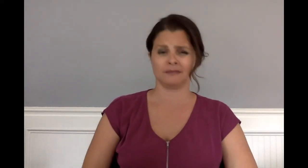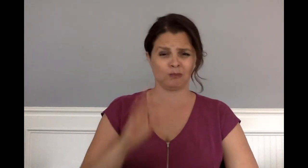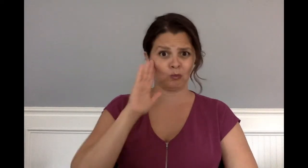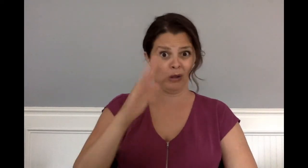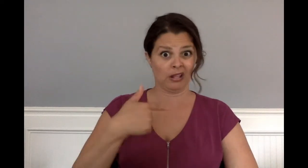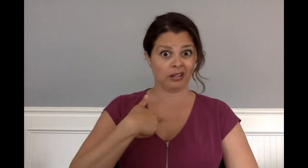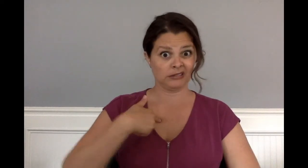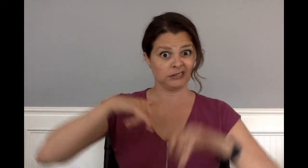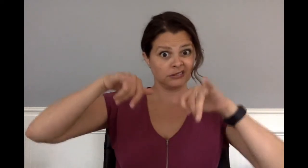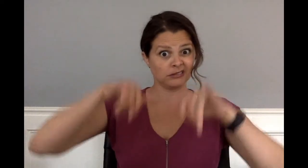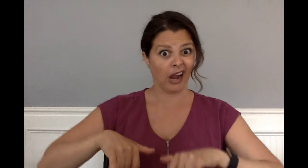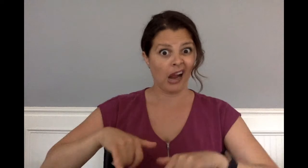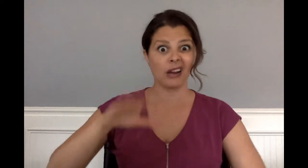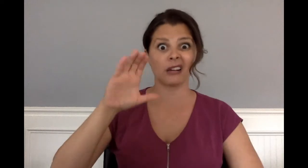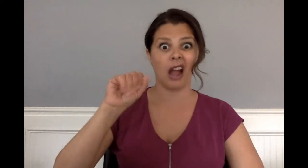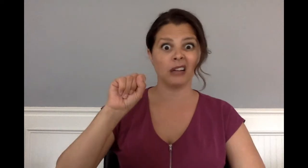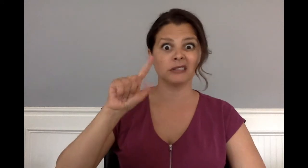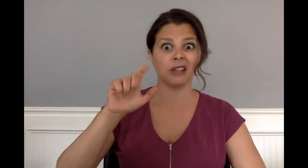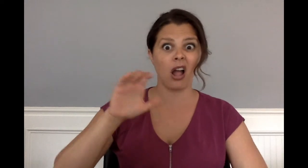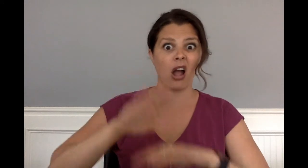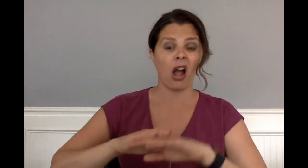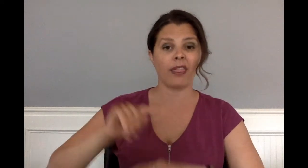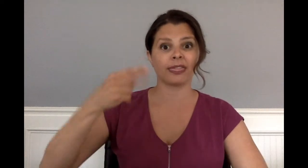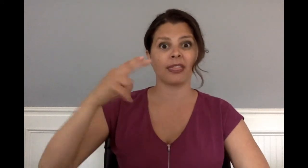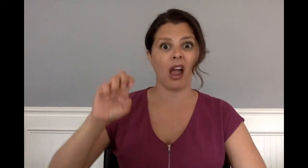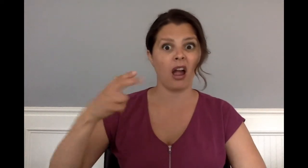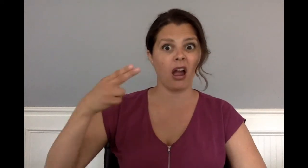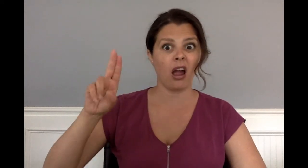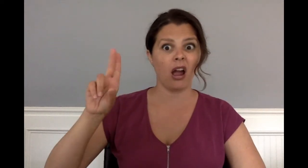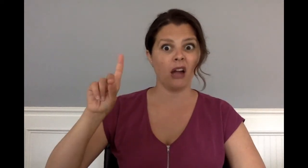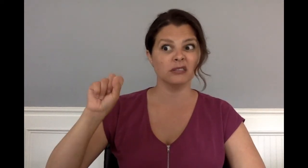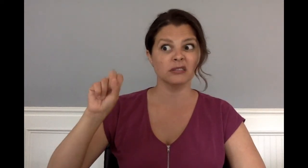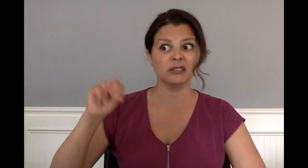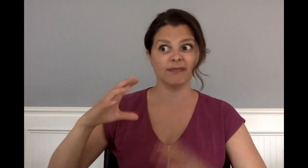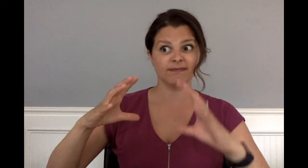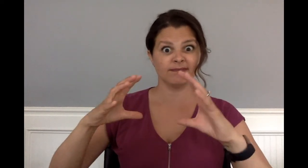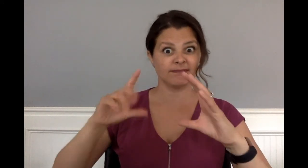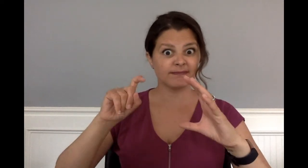“Am I going to stay in Castle-on-the-Hudson?”